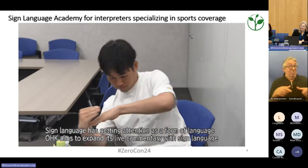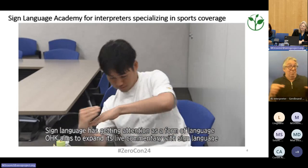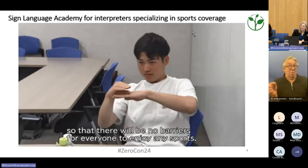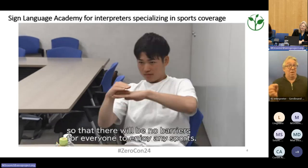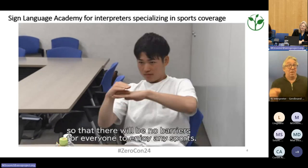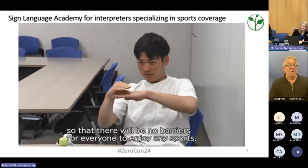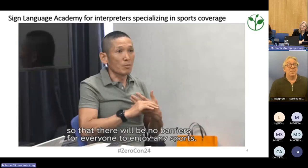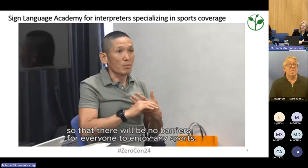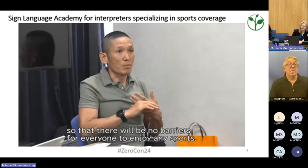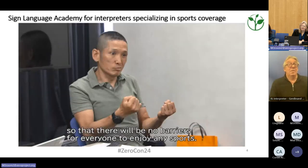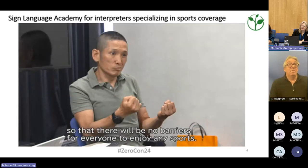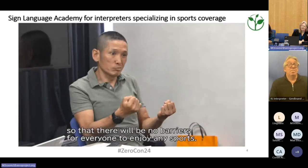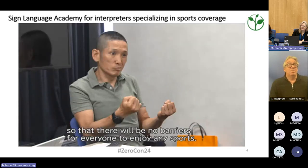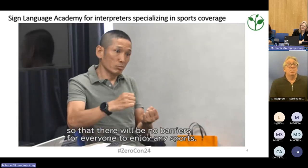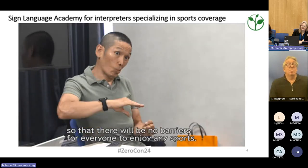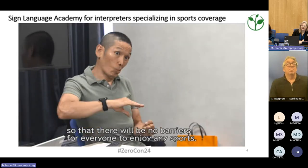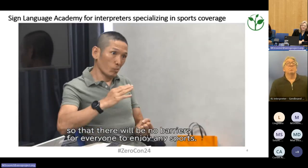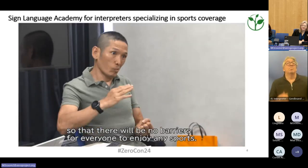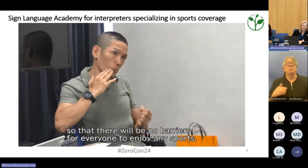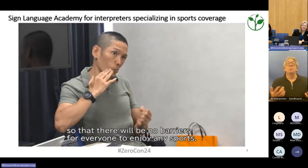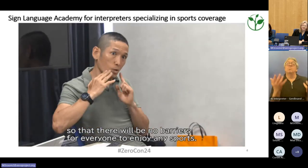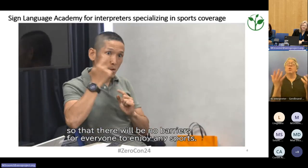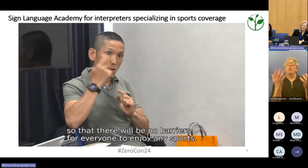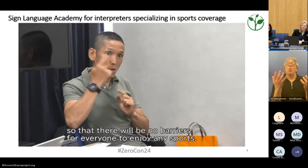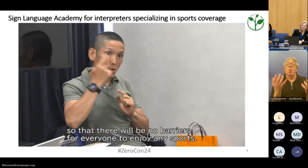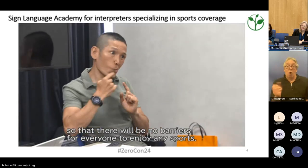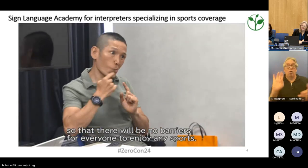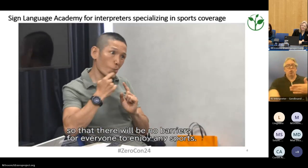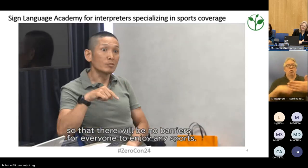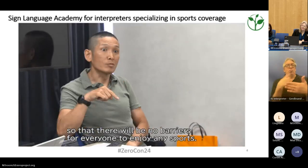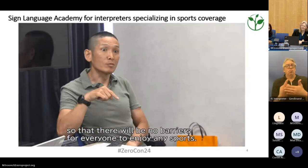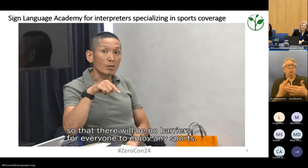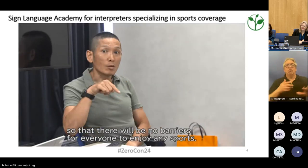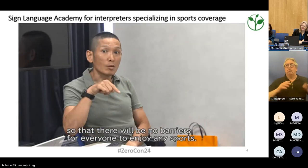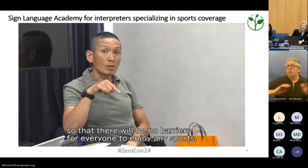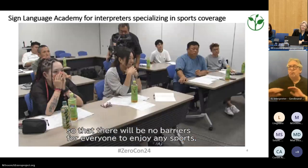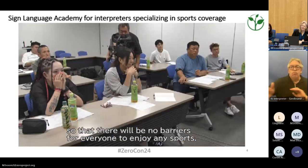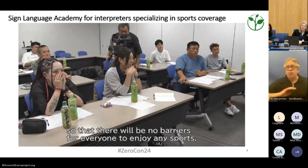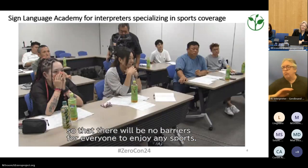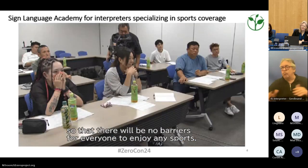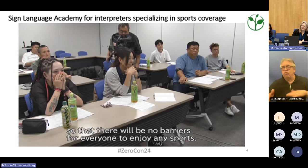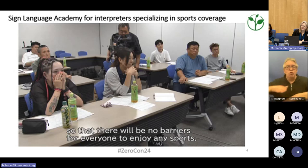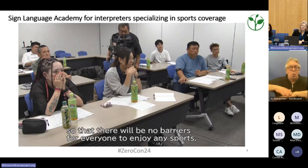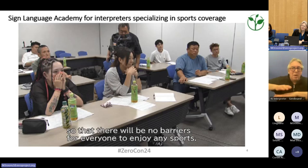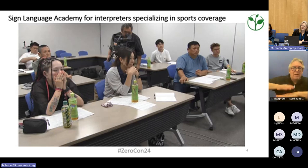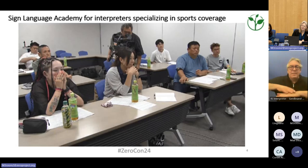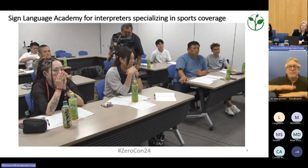and they are going to provide sign language commentary. The goal is to make sure there